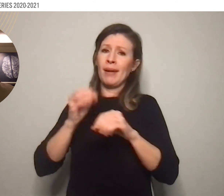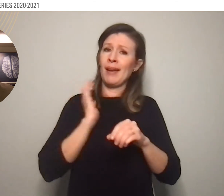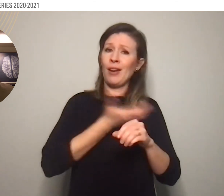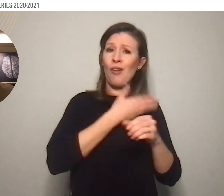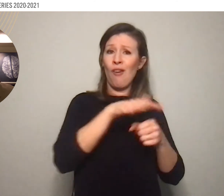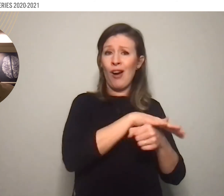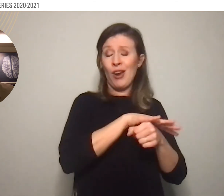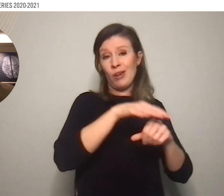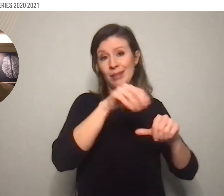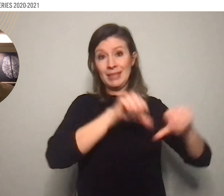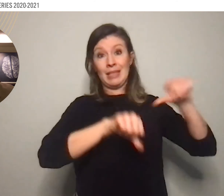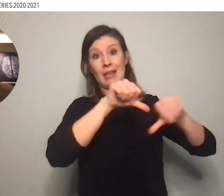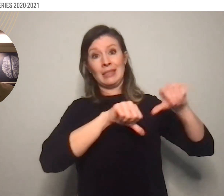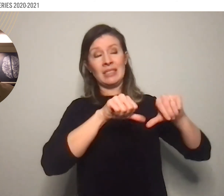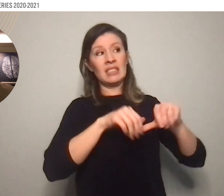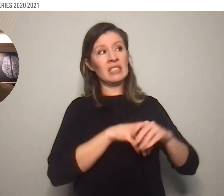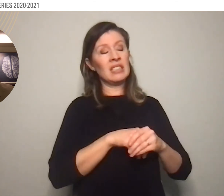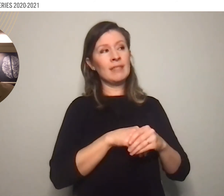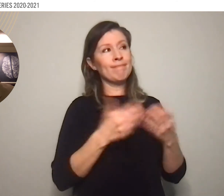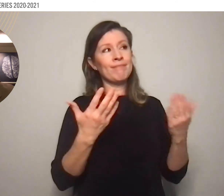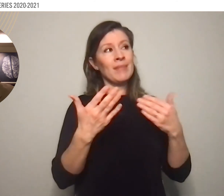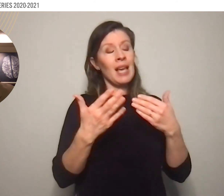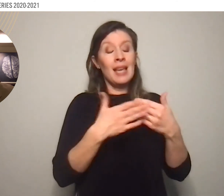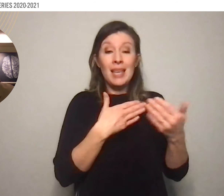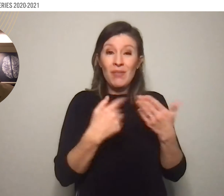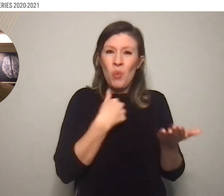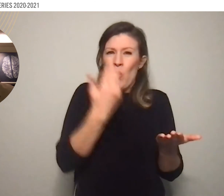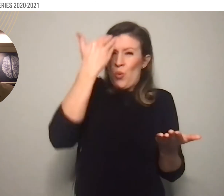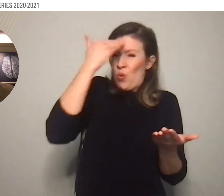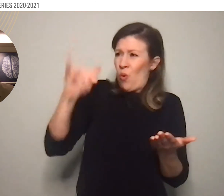In our space, you know in the sciences despite our understanding of this to be true,